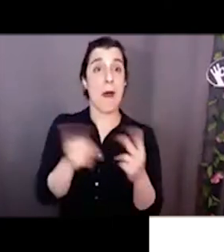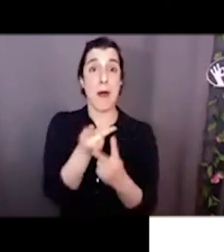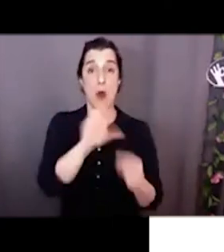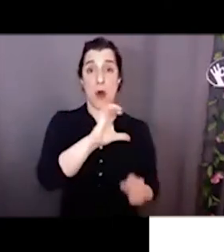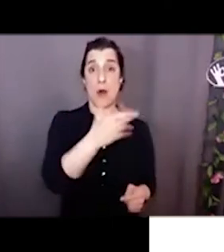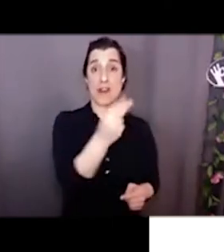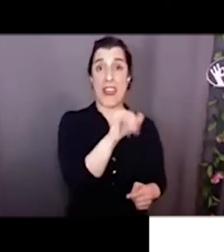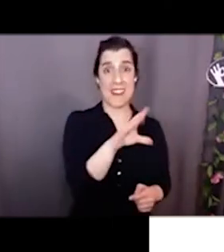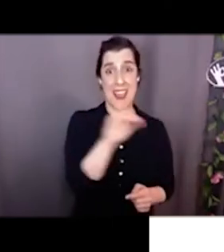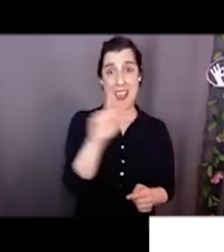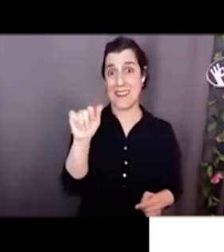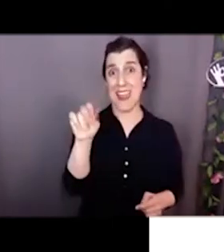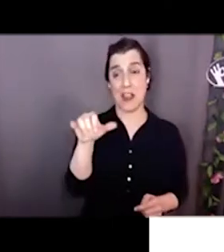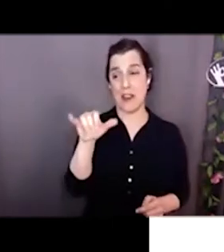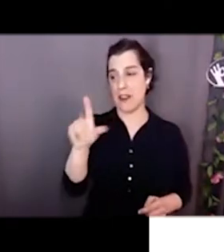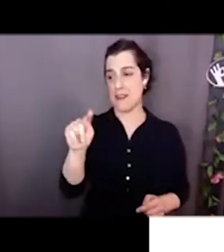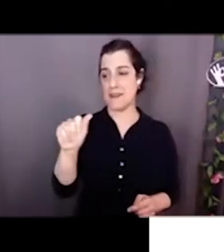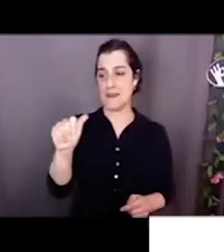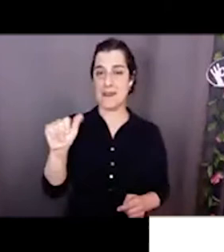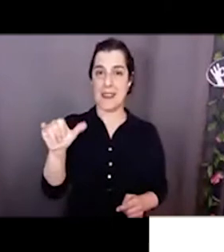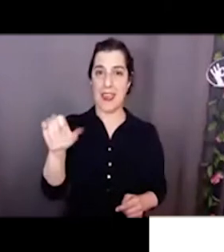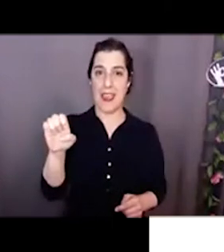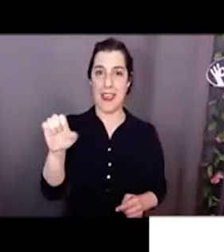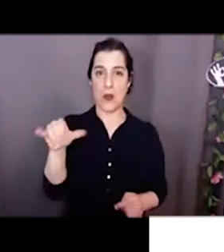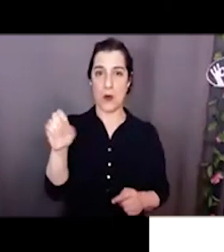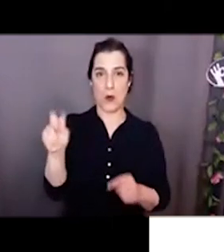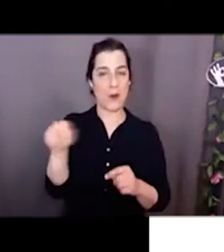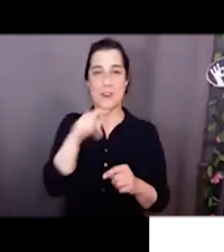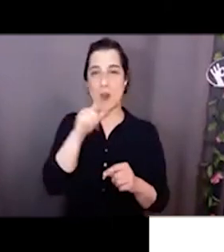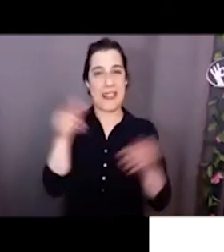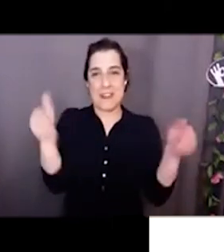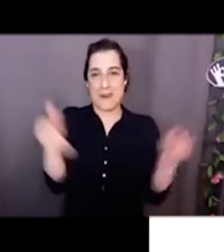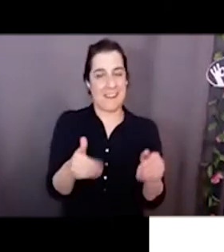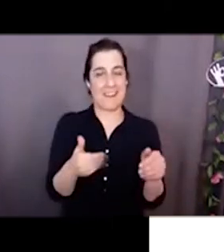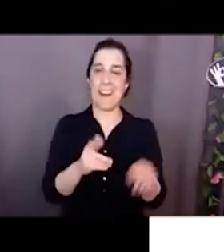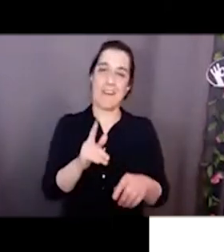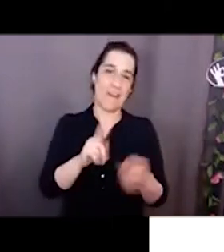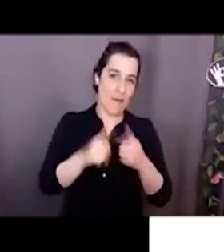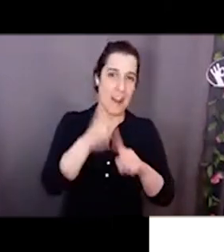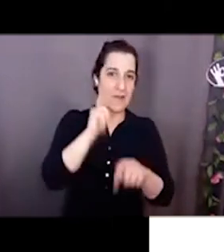They are long time friends and affiliates of the Institute and I'm delighted to welcome them to this power hour.